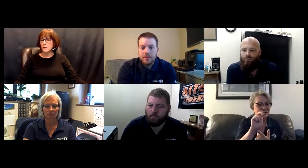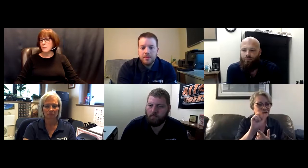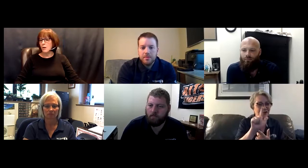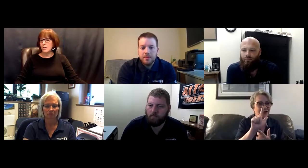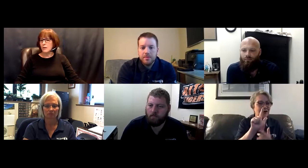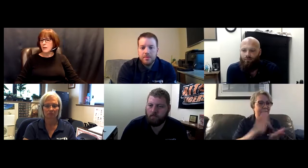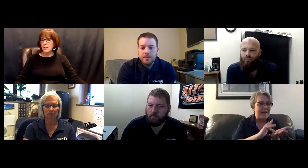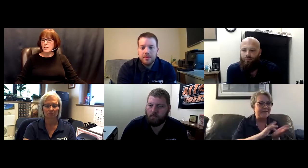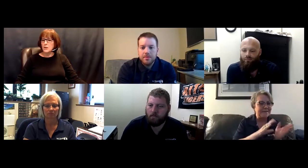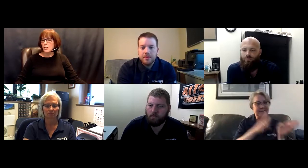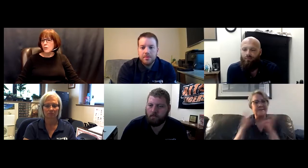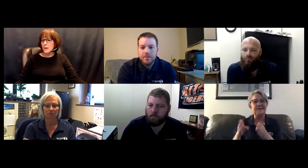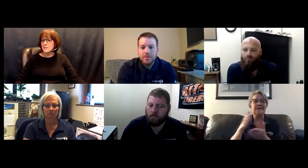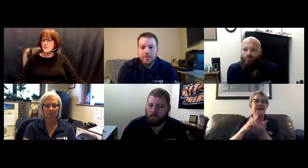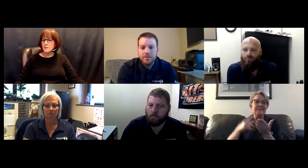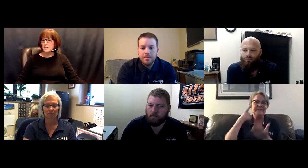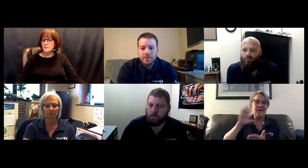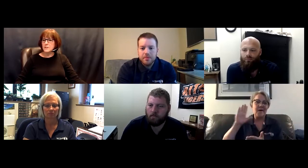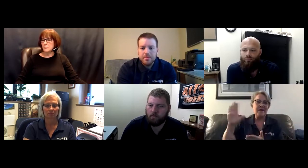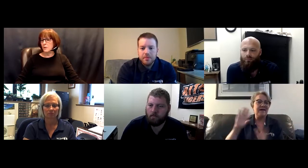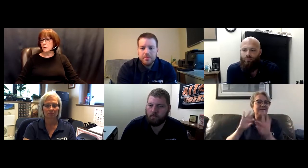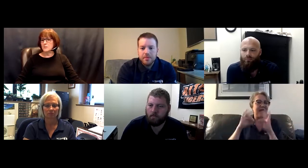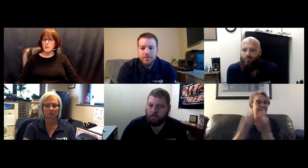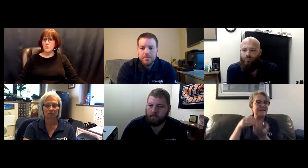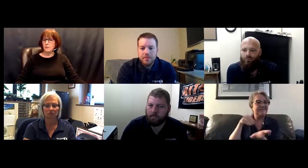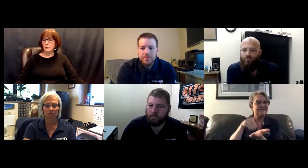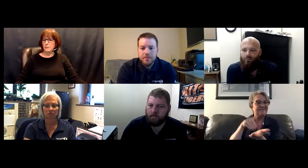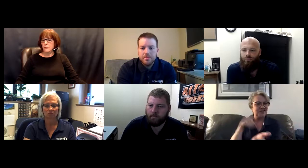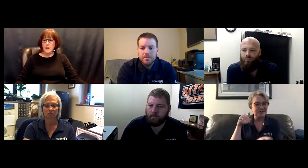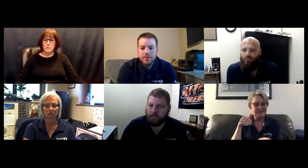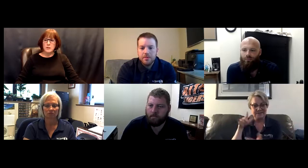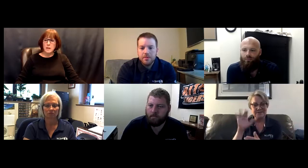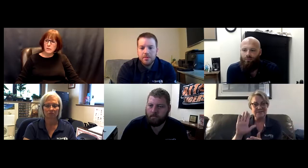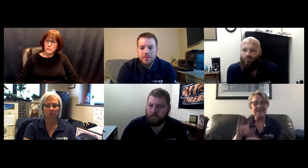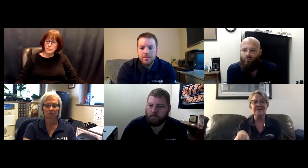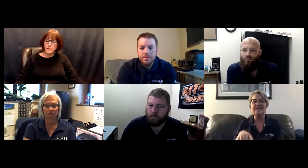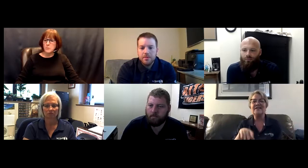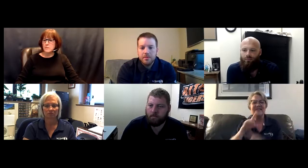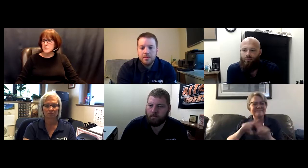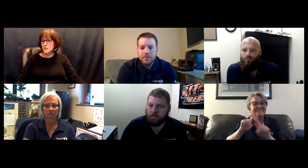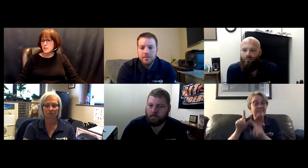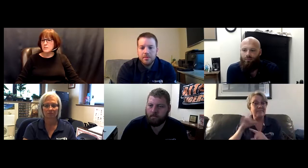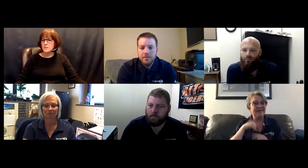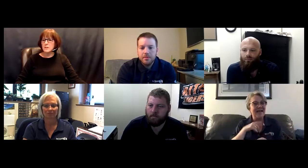are internal medicine, some focus on family health or family physicians.